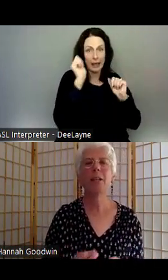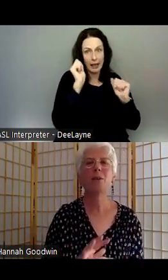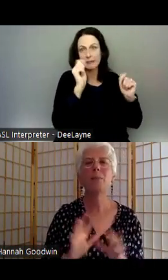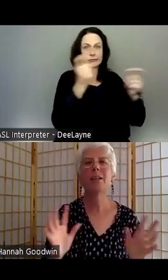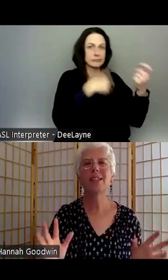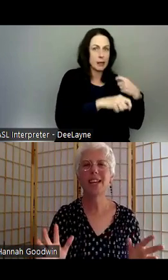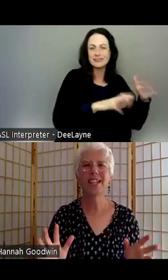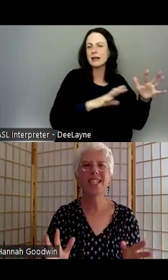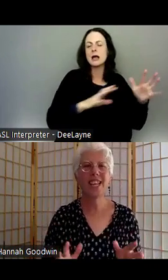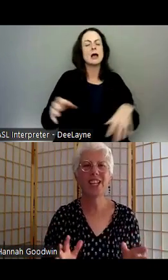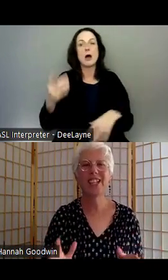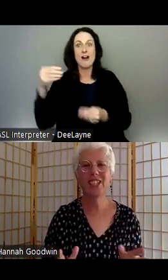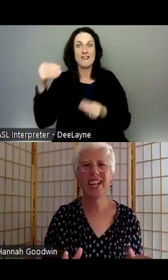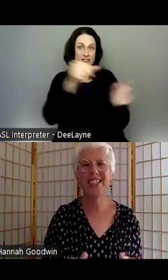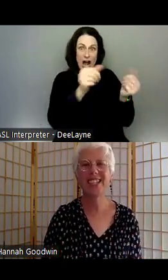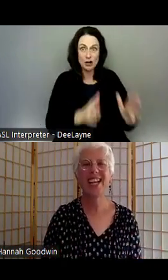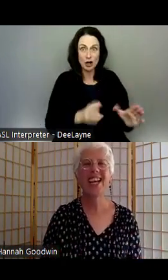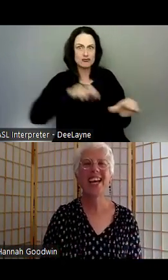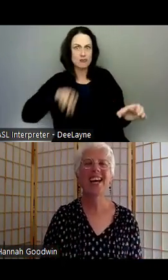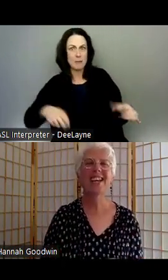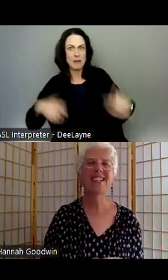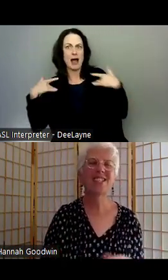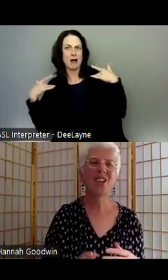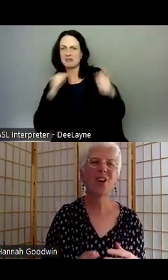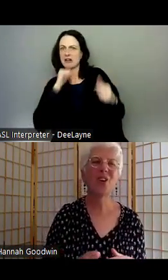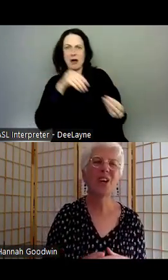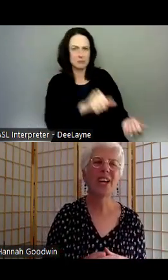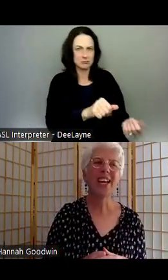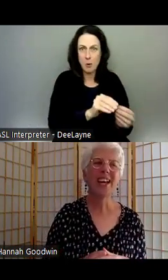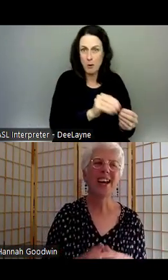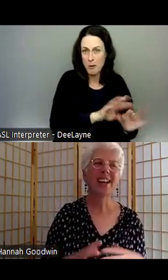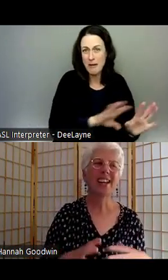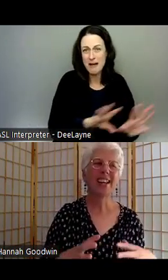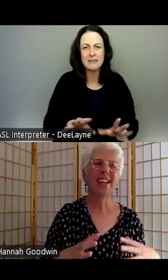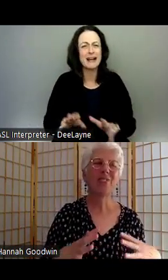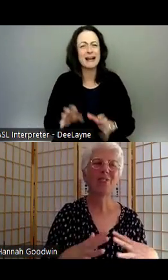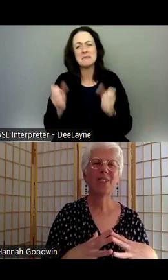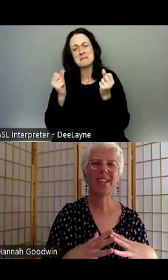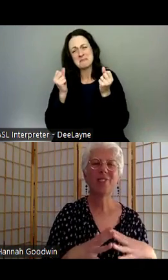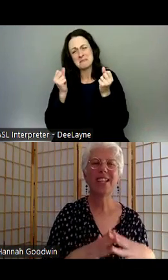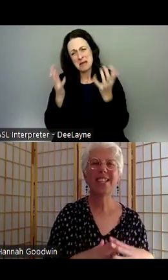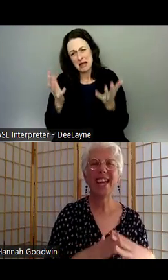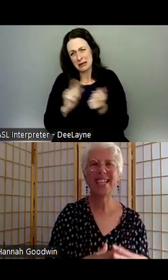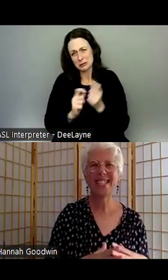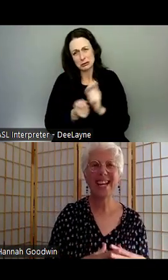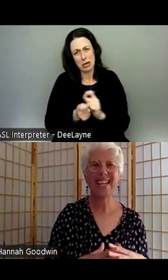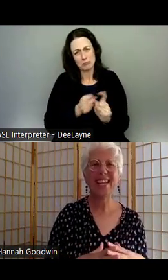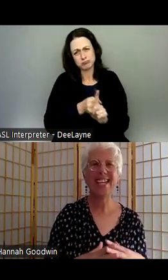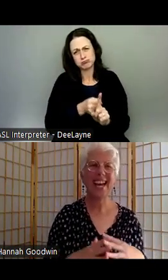I mean, there are a million things that can change. And so if it is a case study,